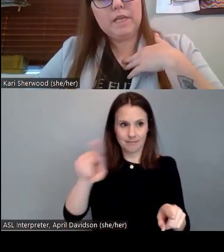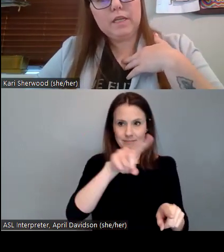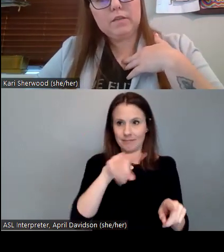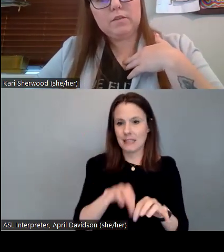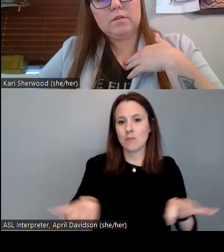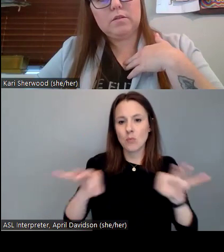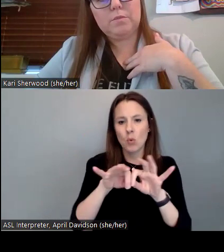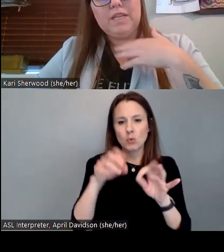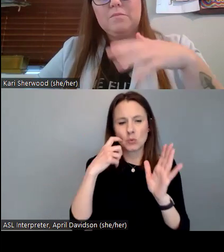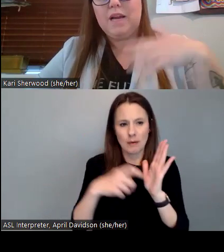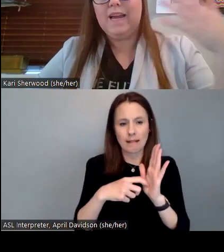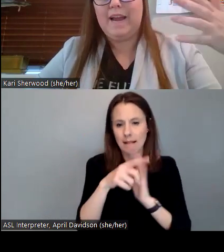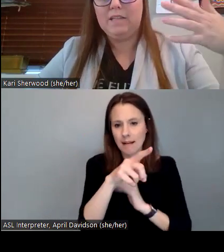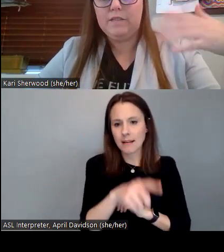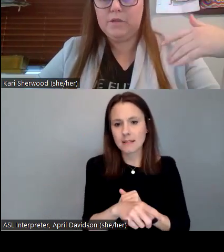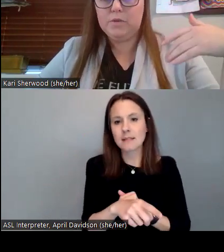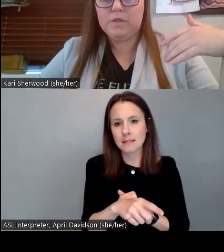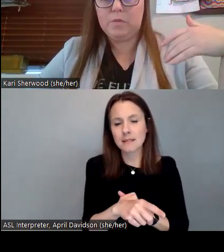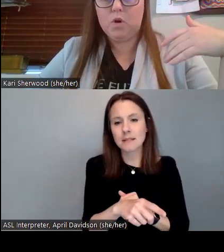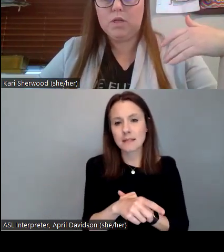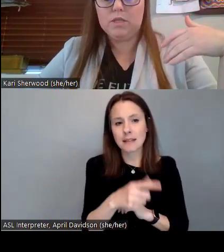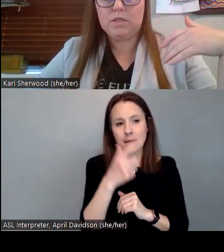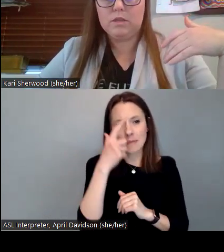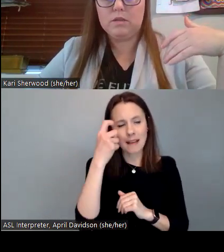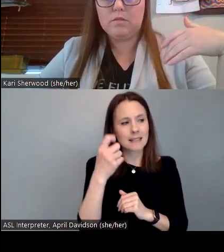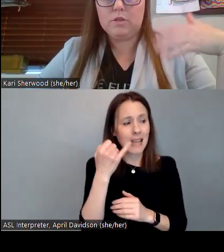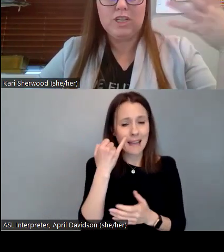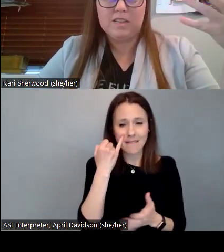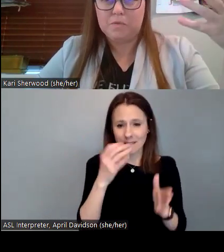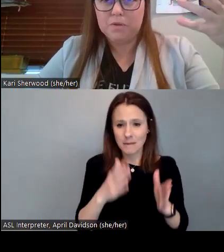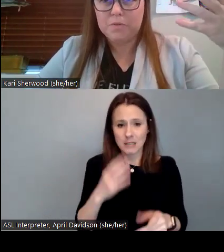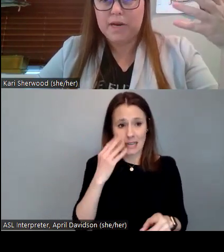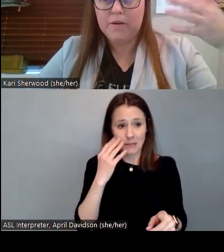things because it might add to someone's stress levels,